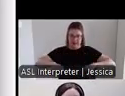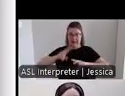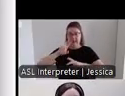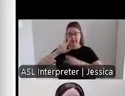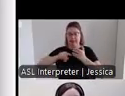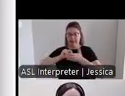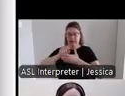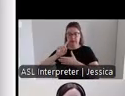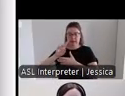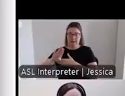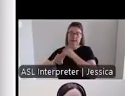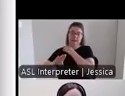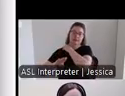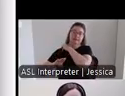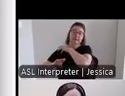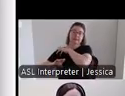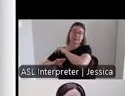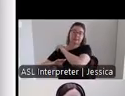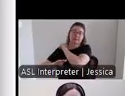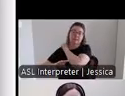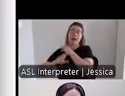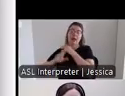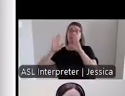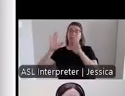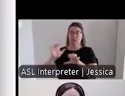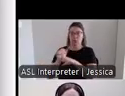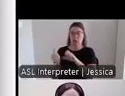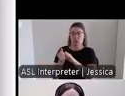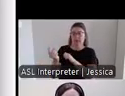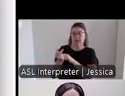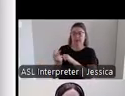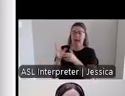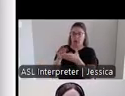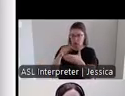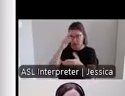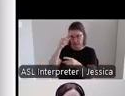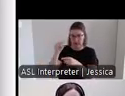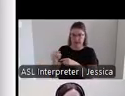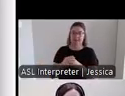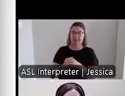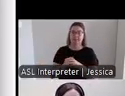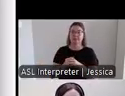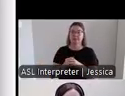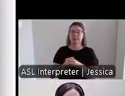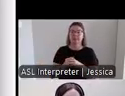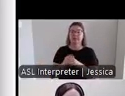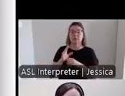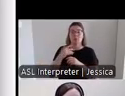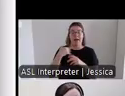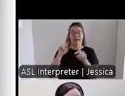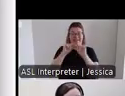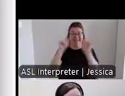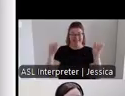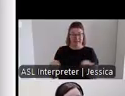It was great to work with and learn from them during this process. A templated version of this Excel spreadsheet